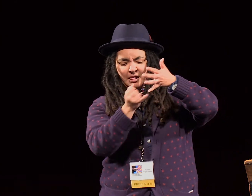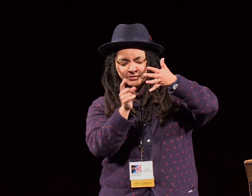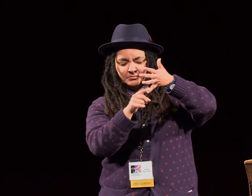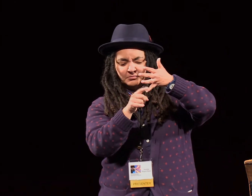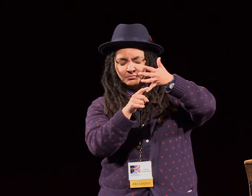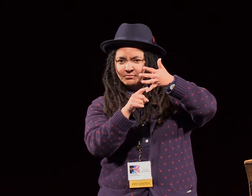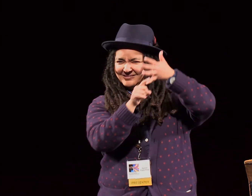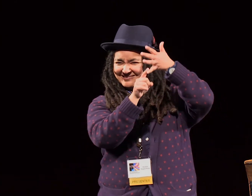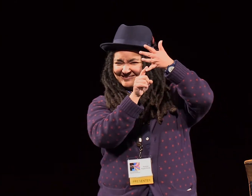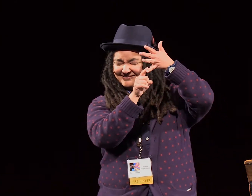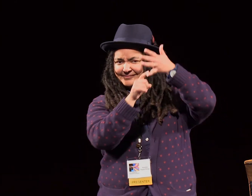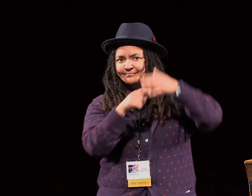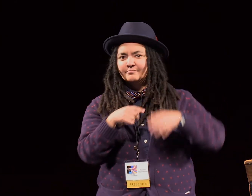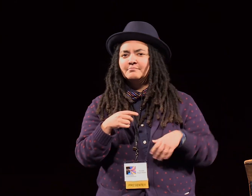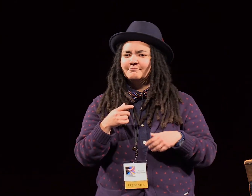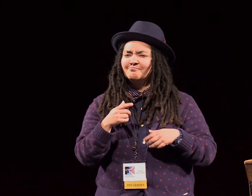The last one is what I'd like to touch on today.